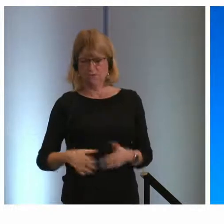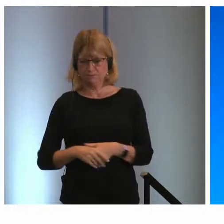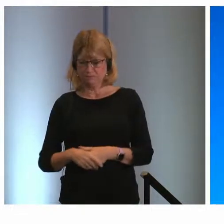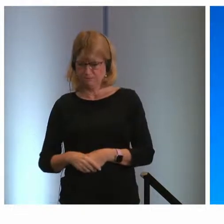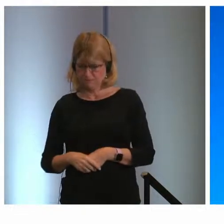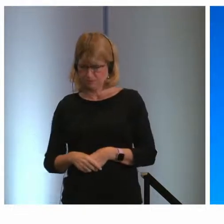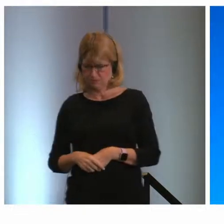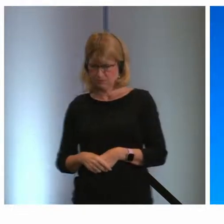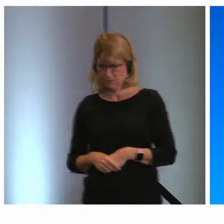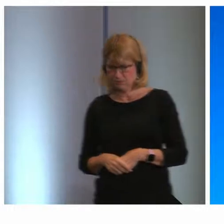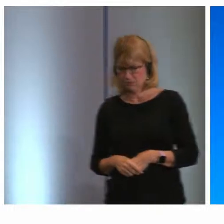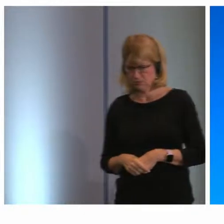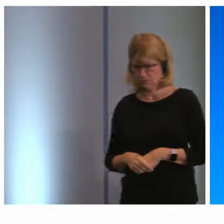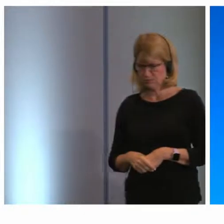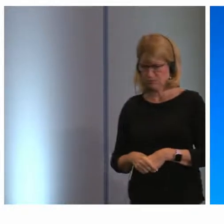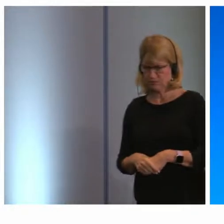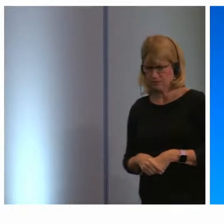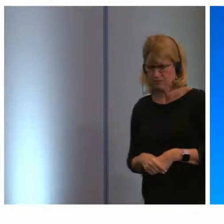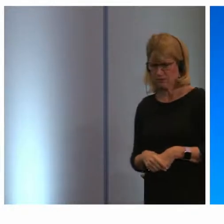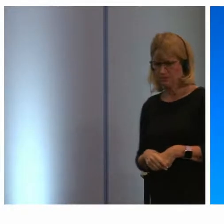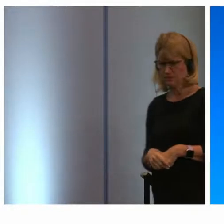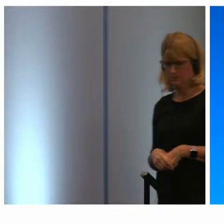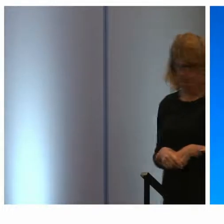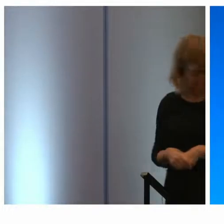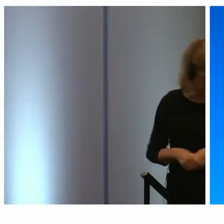with Deaf camp. So if we can roll the video.